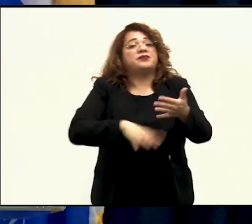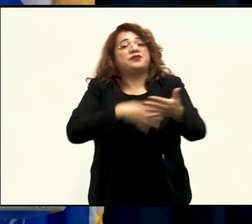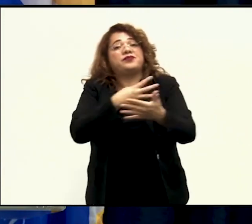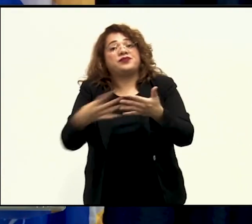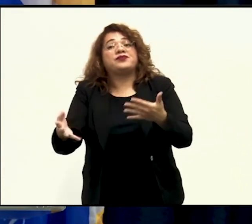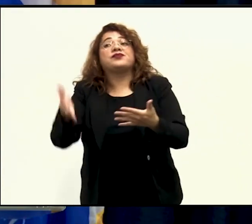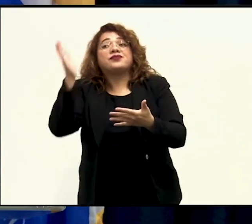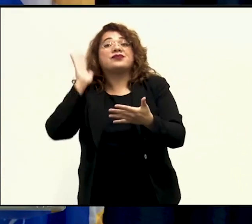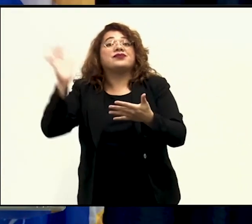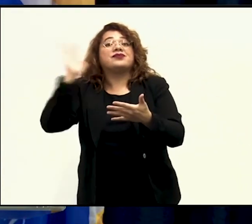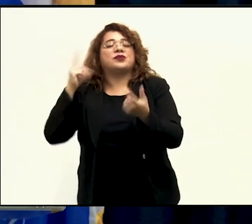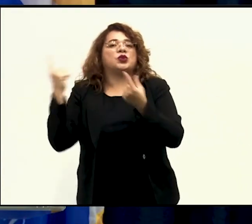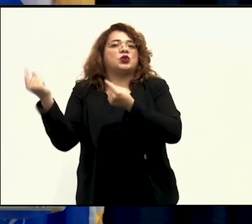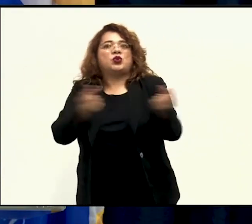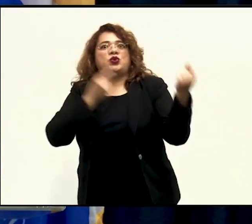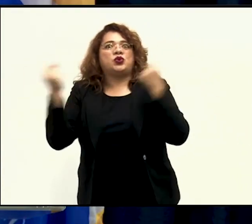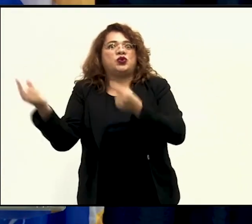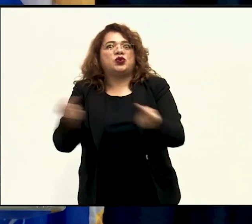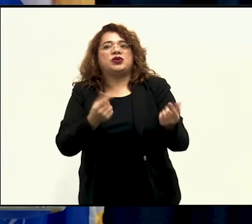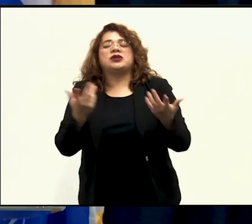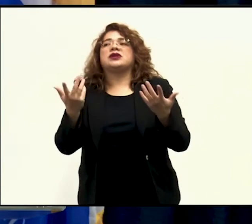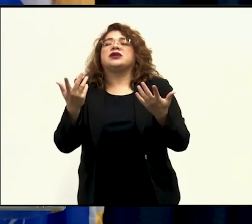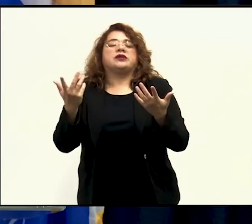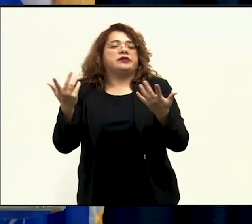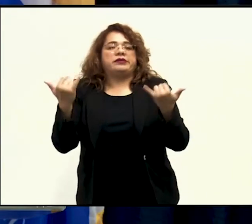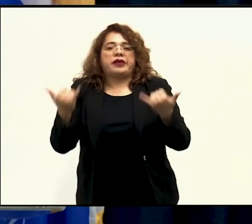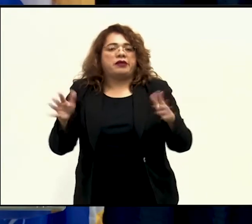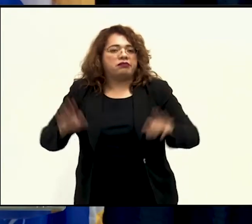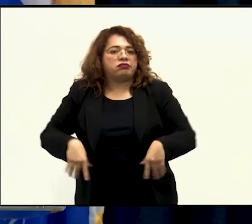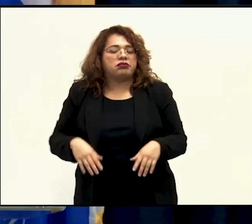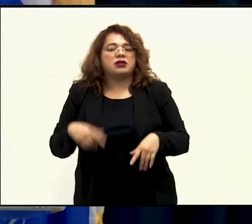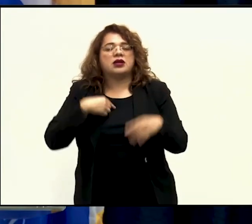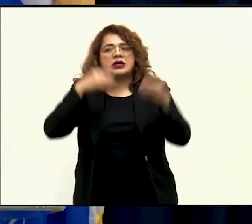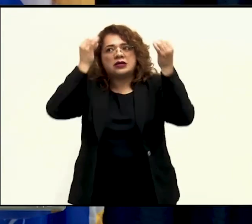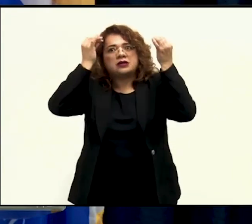in the past, they're overthinking, and they're fearing the unknown.